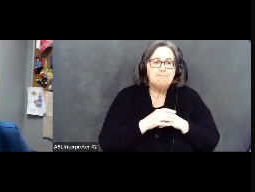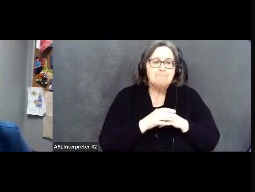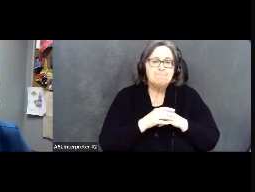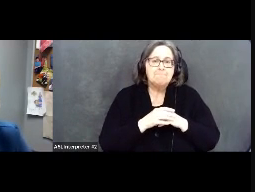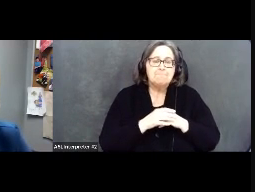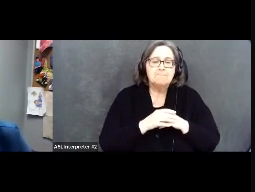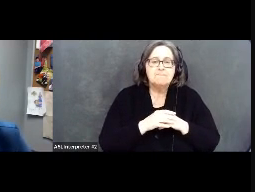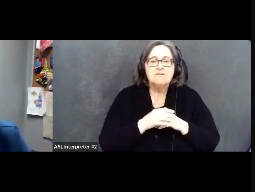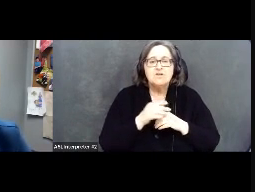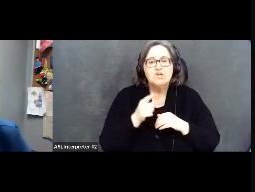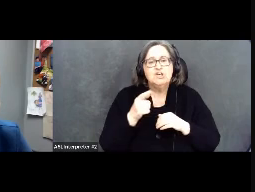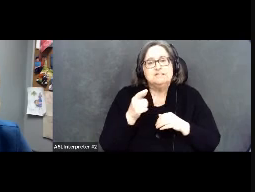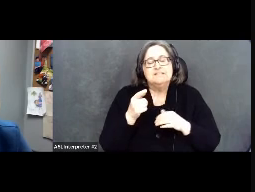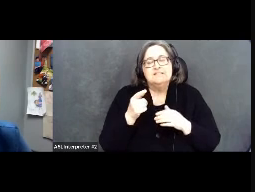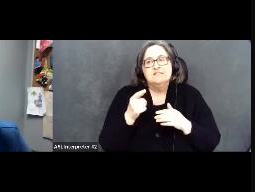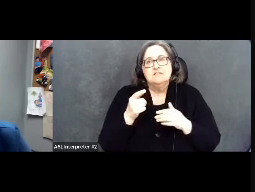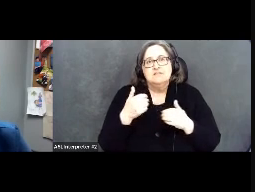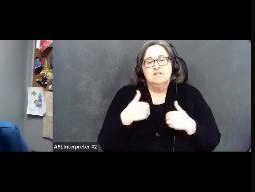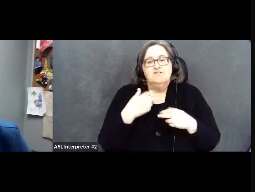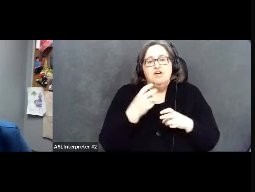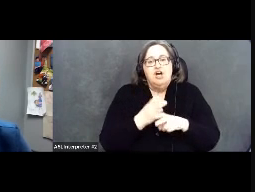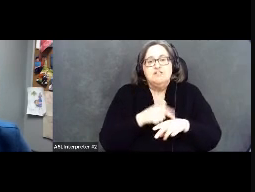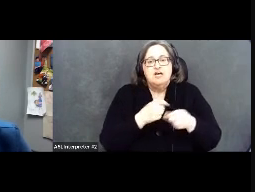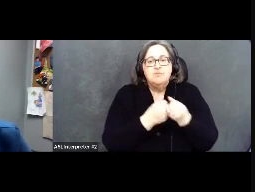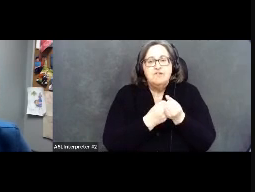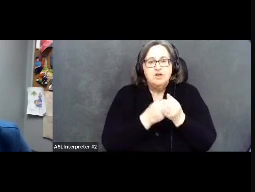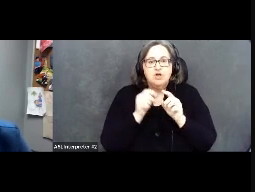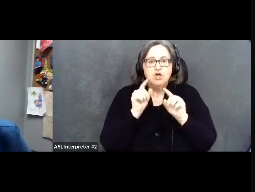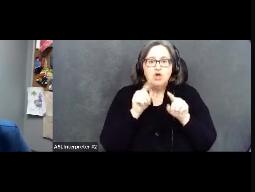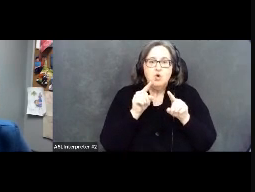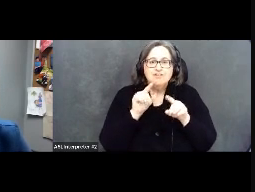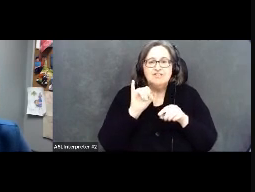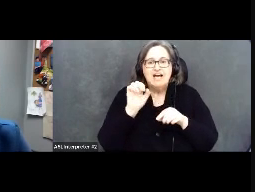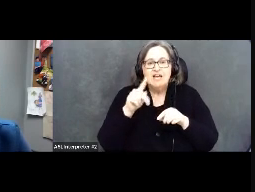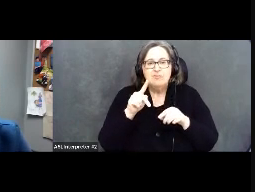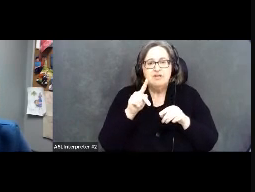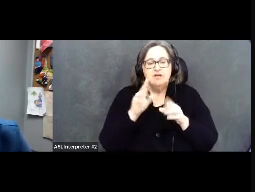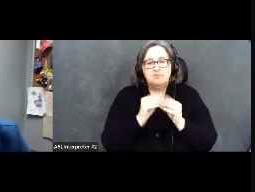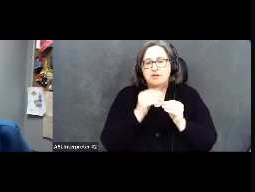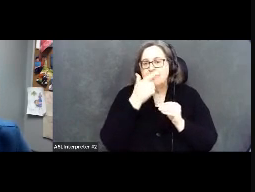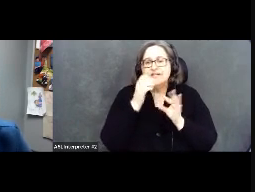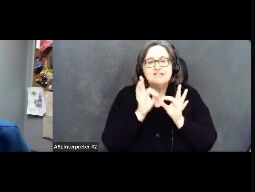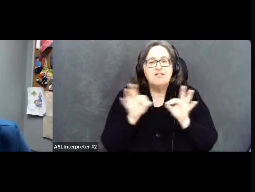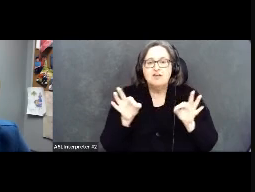You have a really hard time advocating, because there is language in there you don't understand.